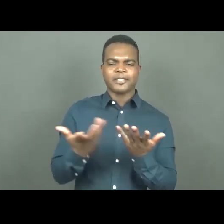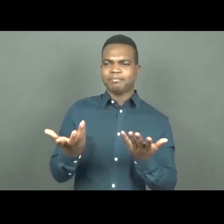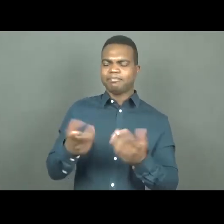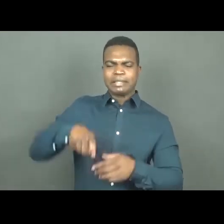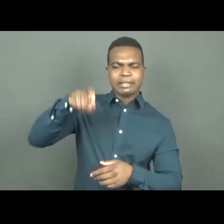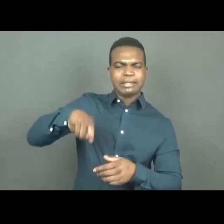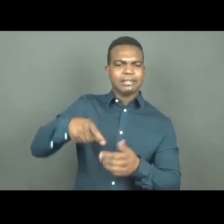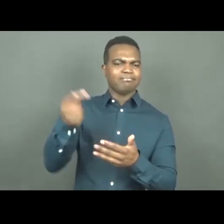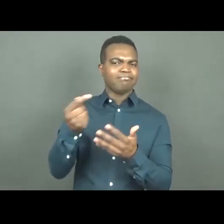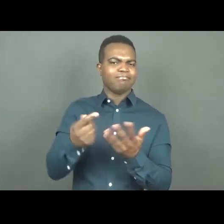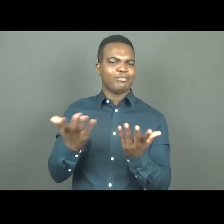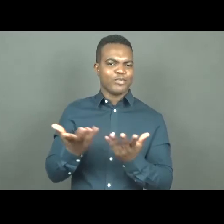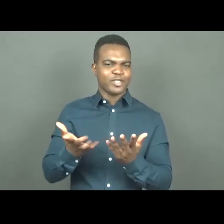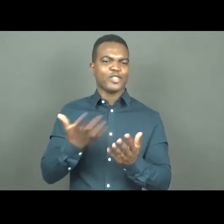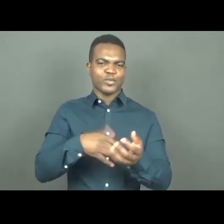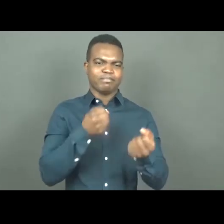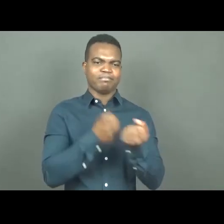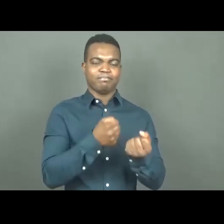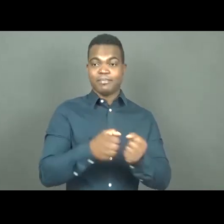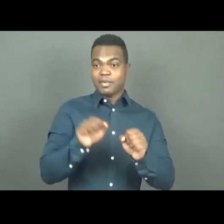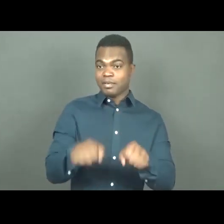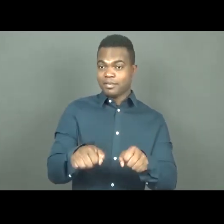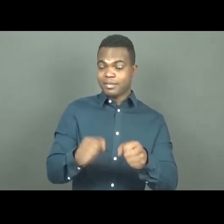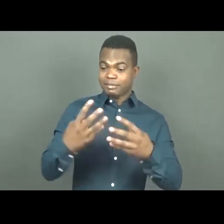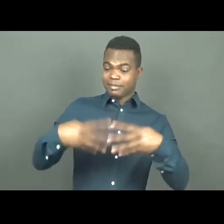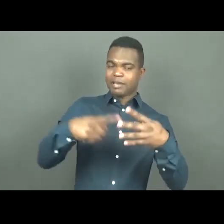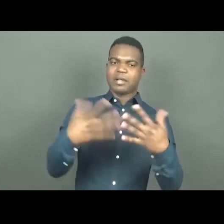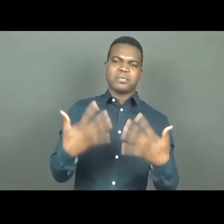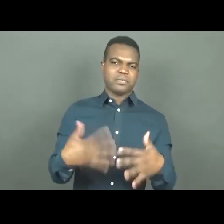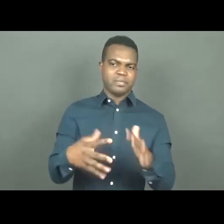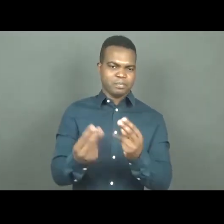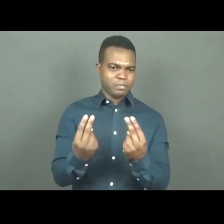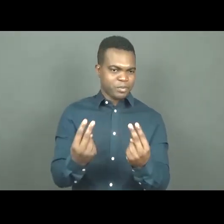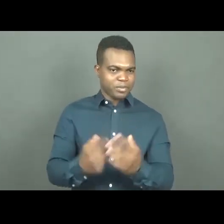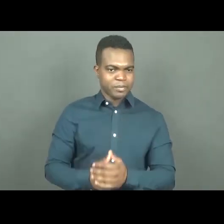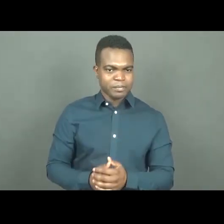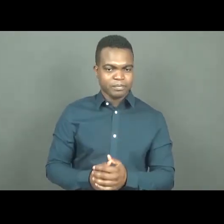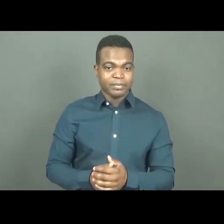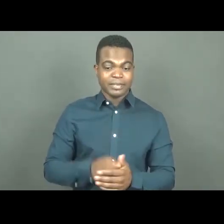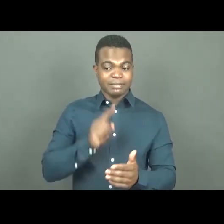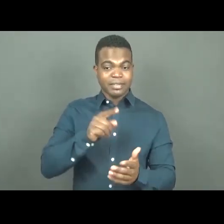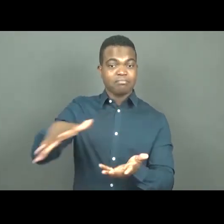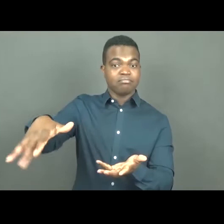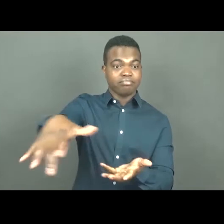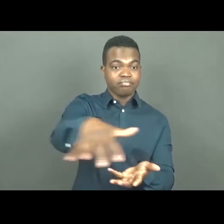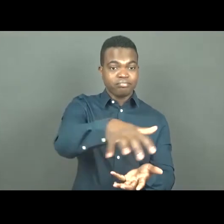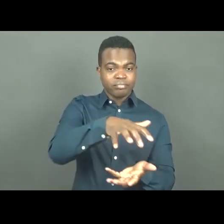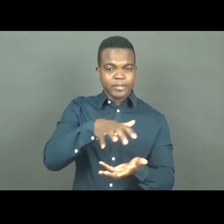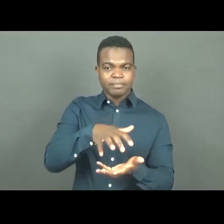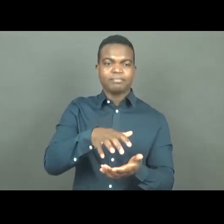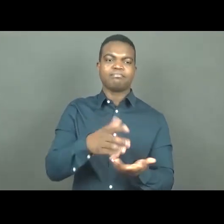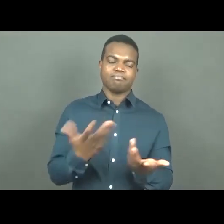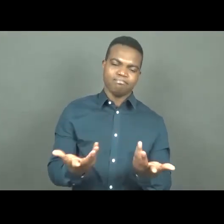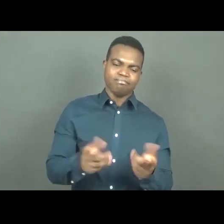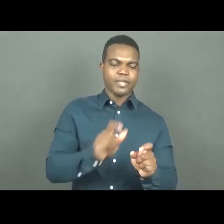in international development and social progress, can we enter their full and equal participation